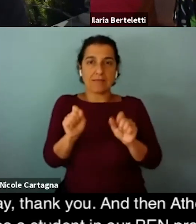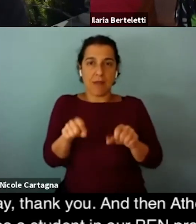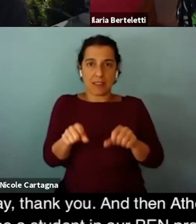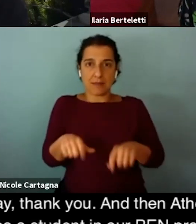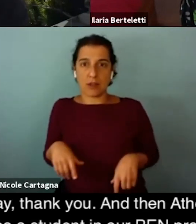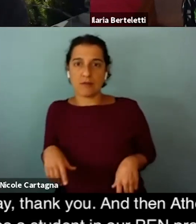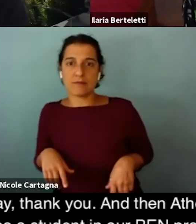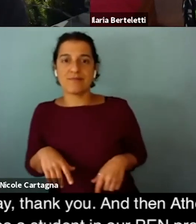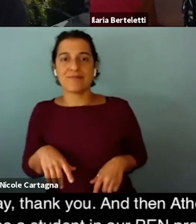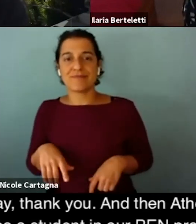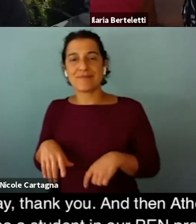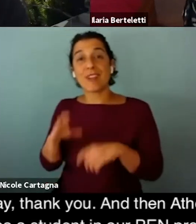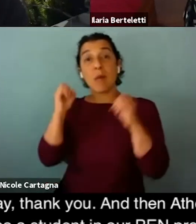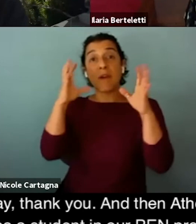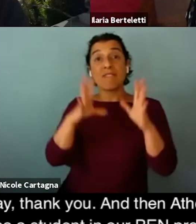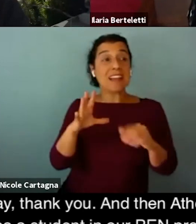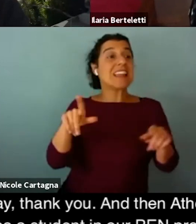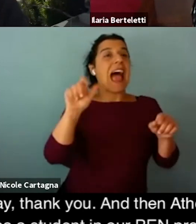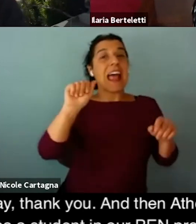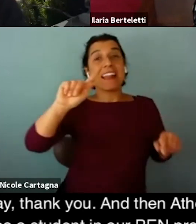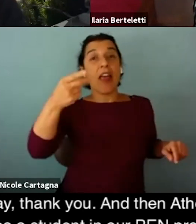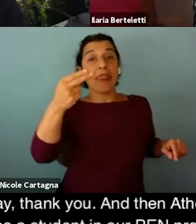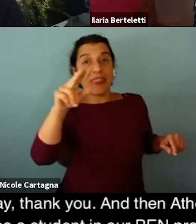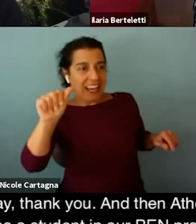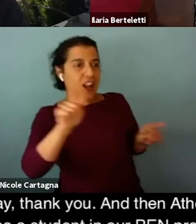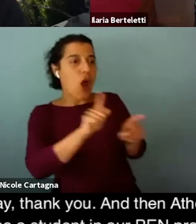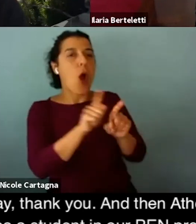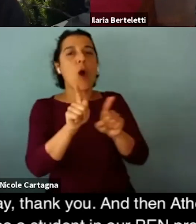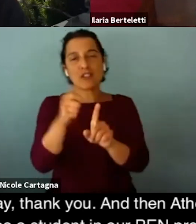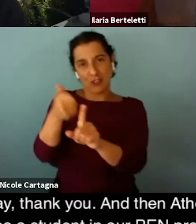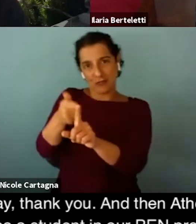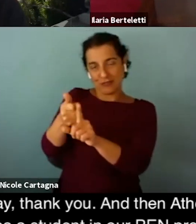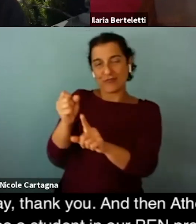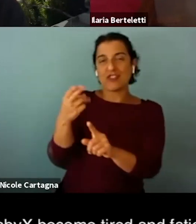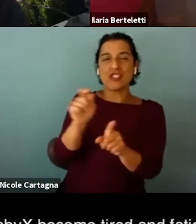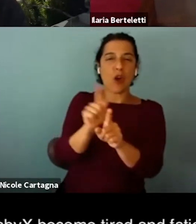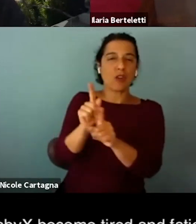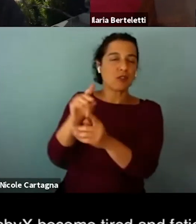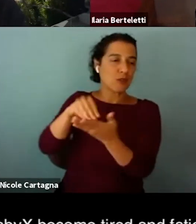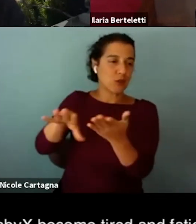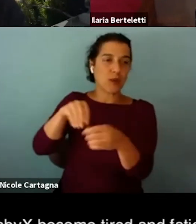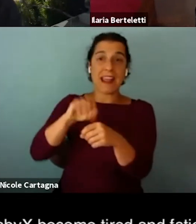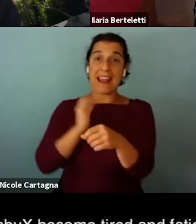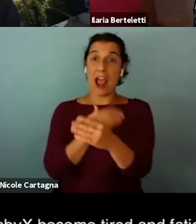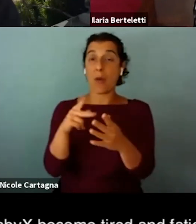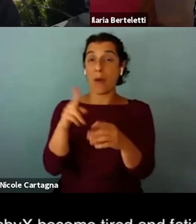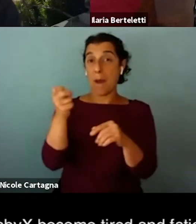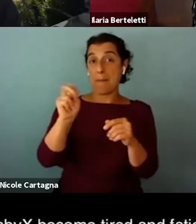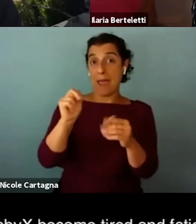thank you and then athena's question she's also student in our pen program uh does baby x become